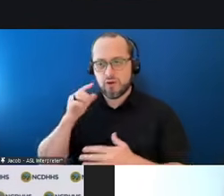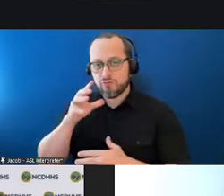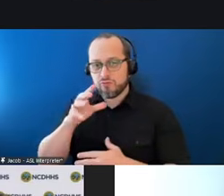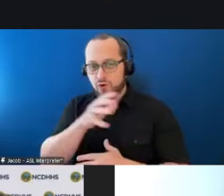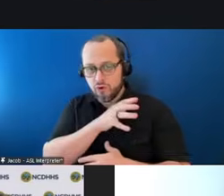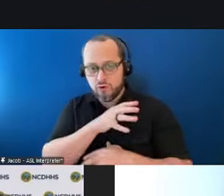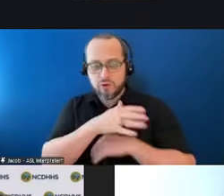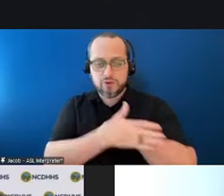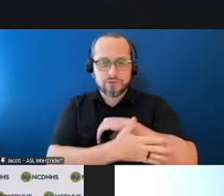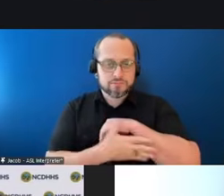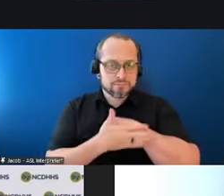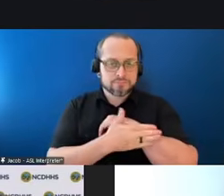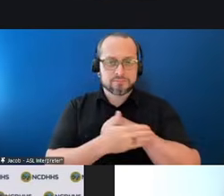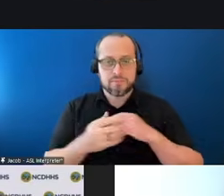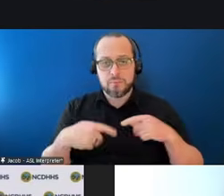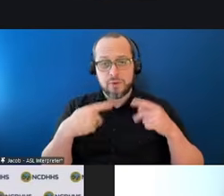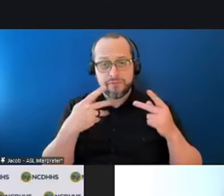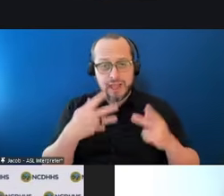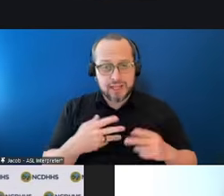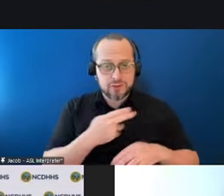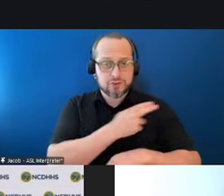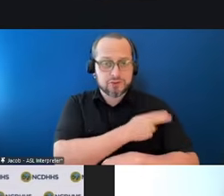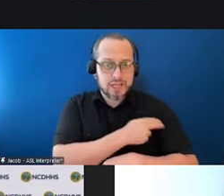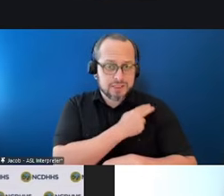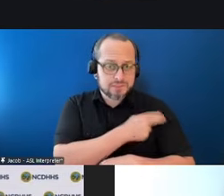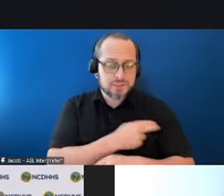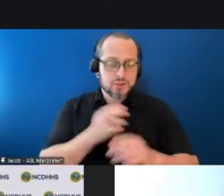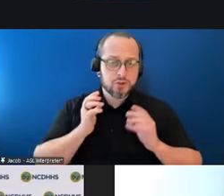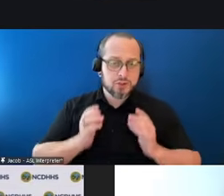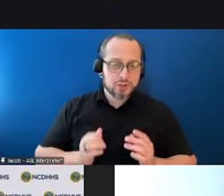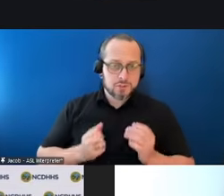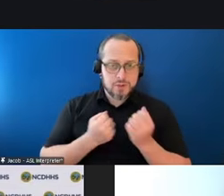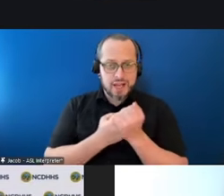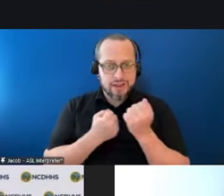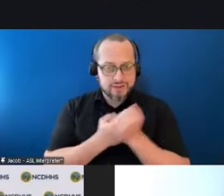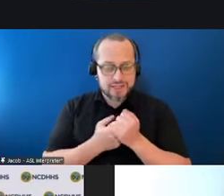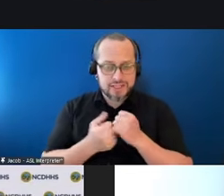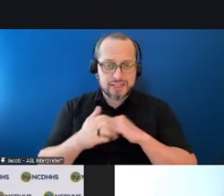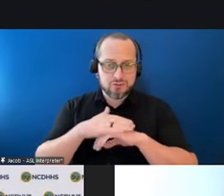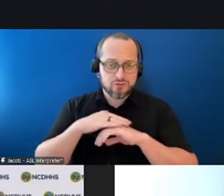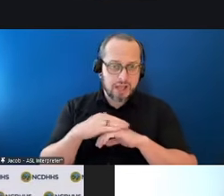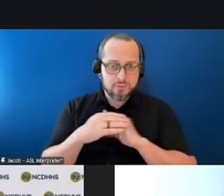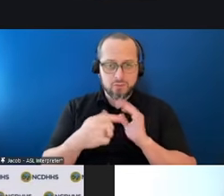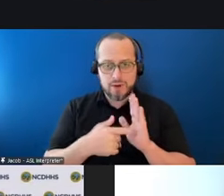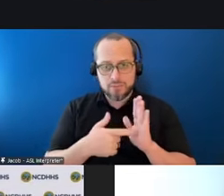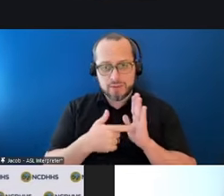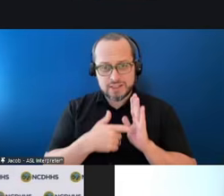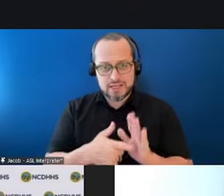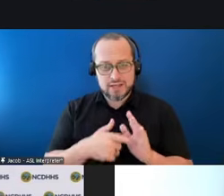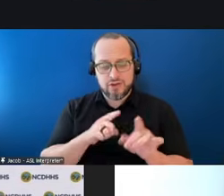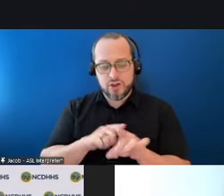hospitals, consumer advocates, uh tribal representatives as well as community members.